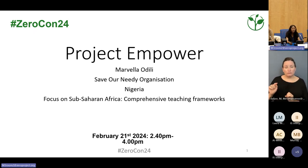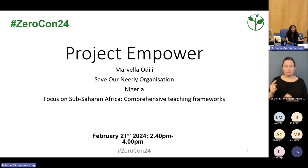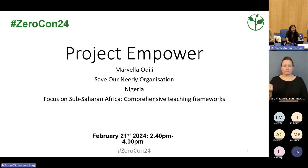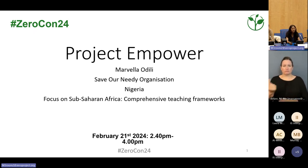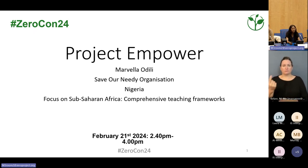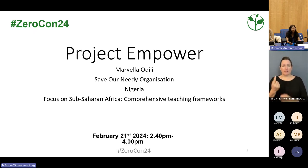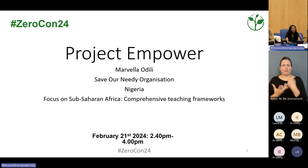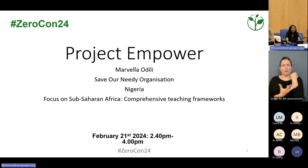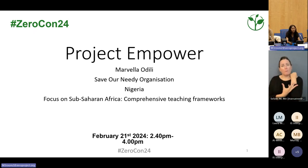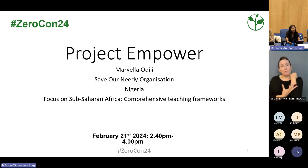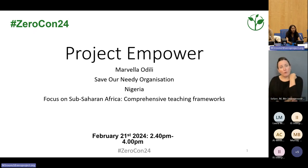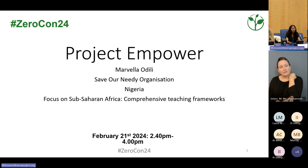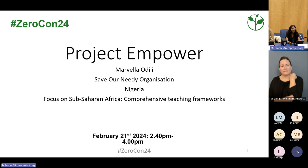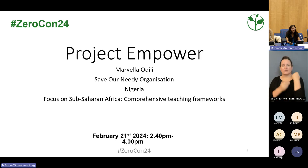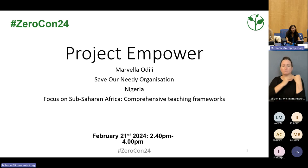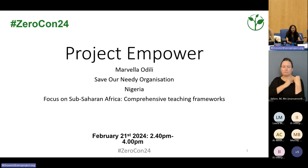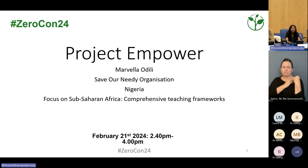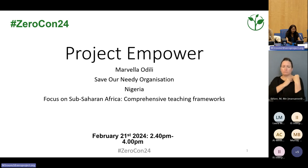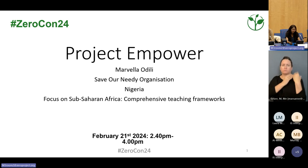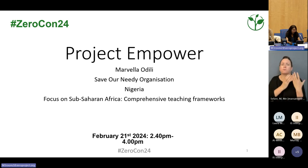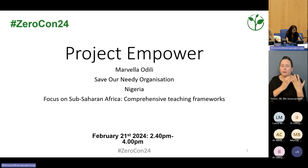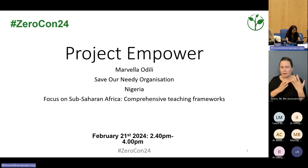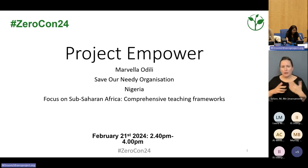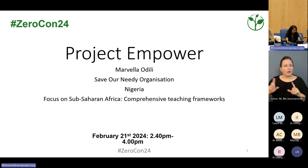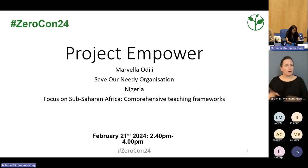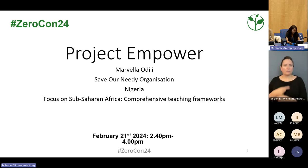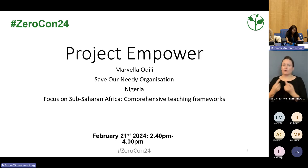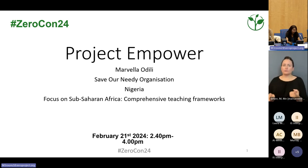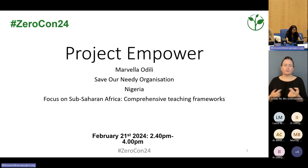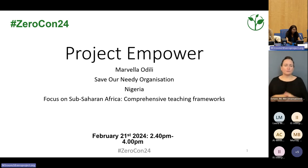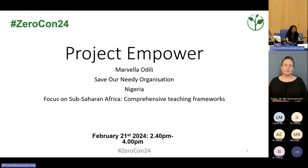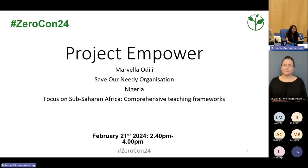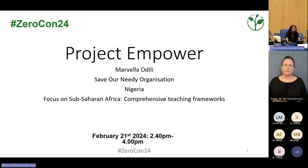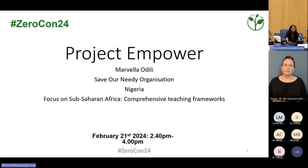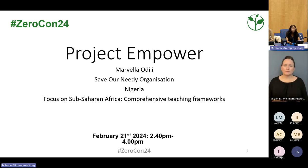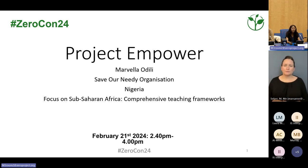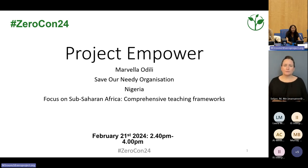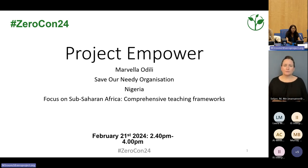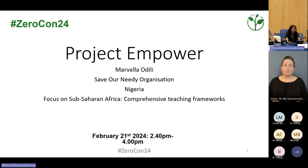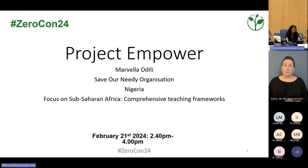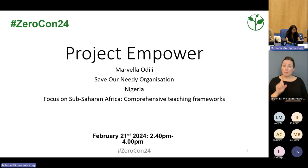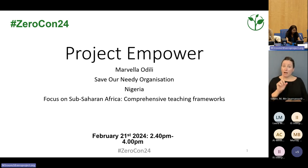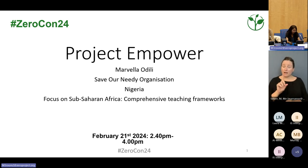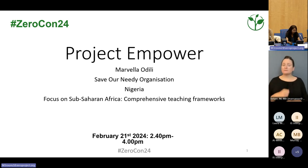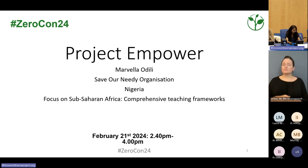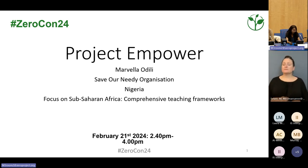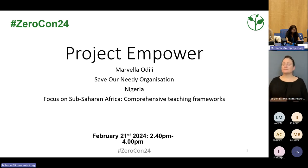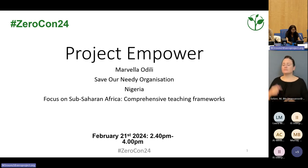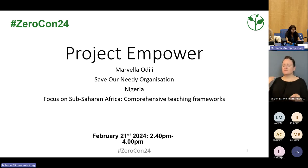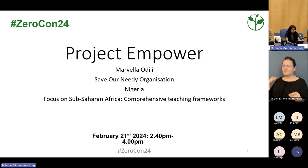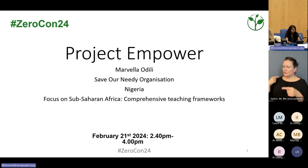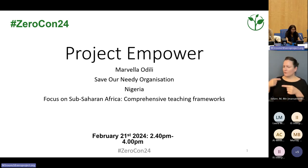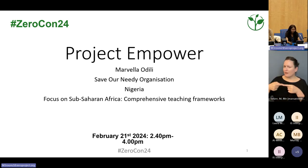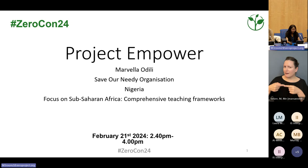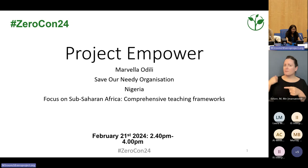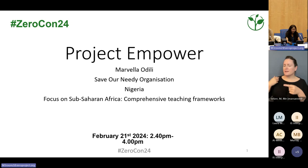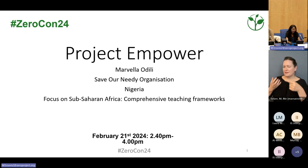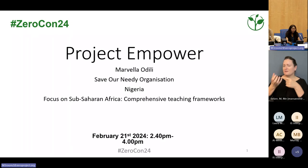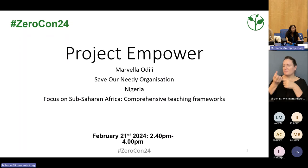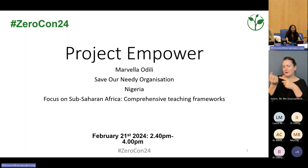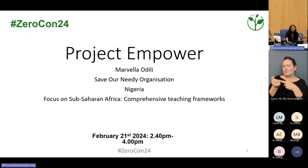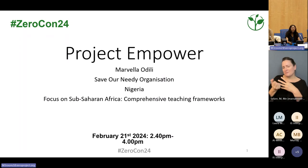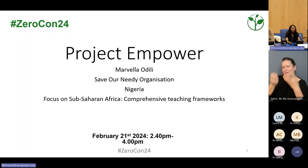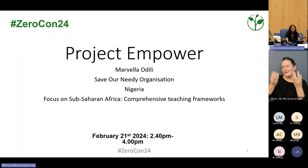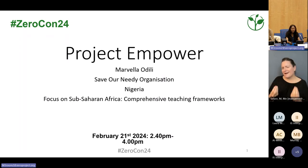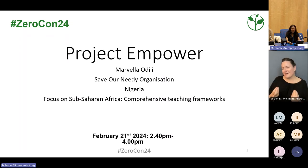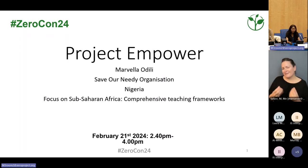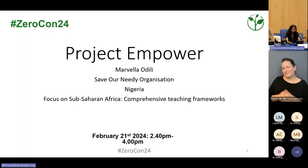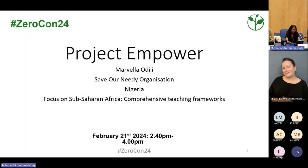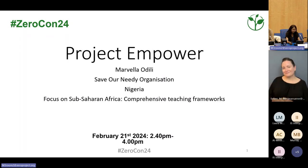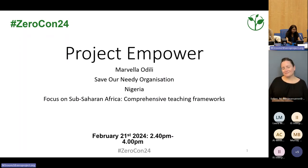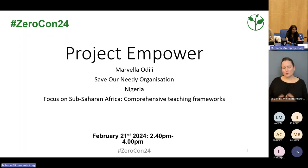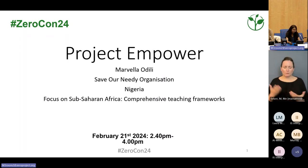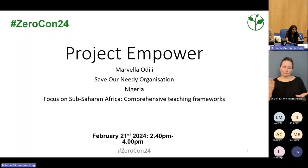themselves. Sweet because of how far I have come with this initiative. My name is Marvella Odili,